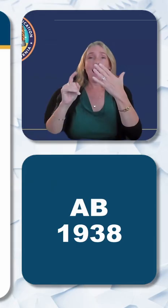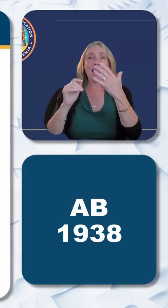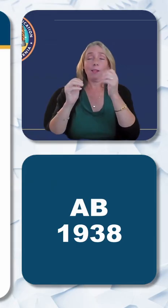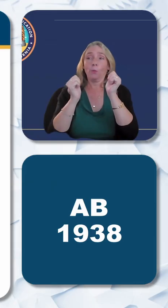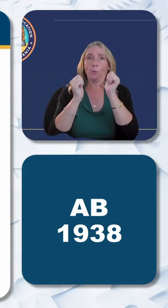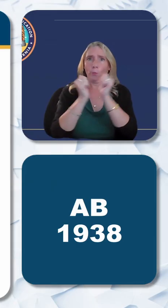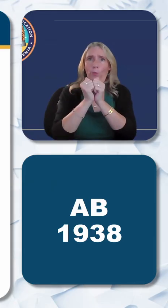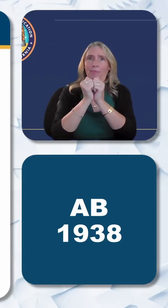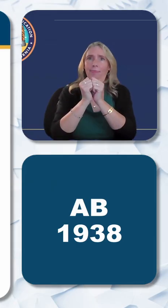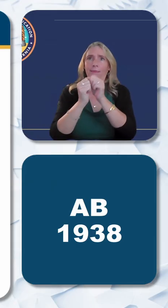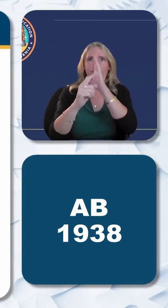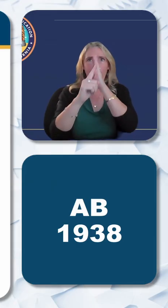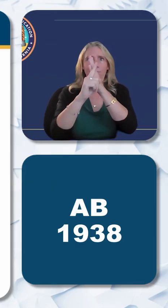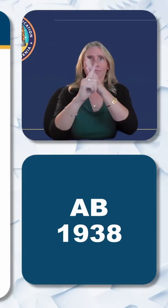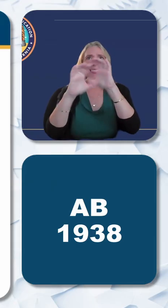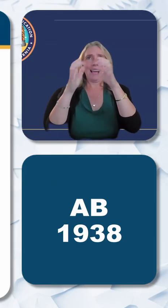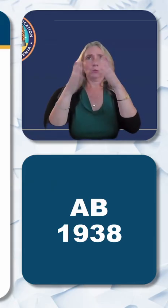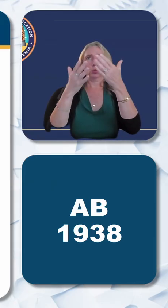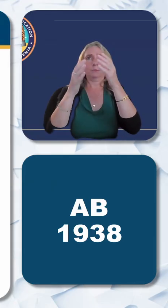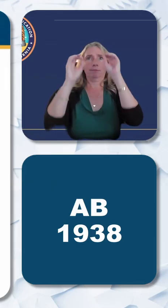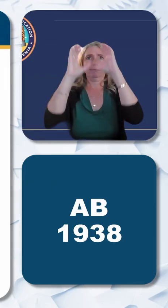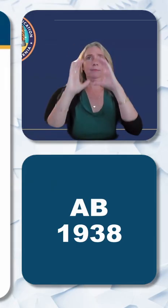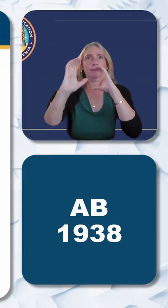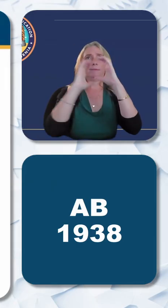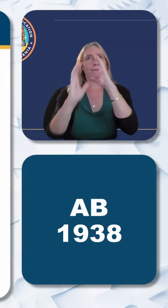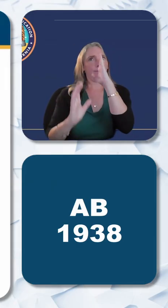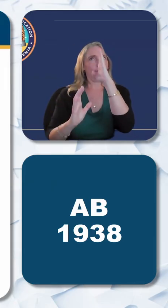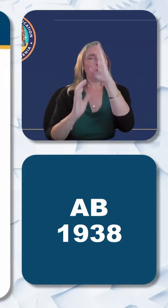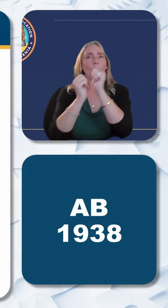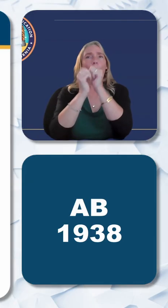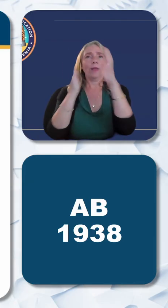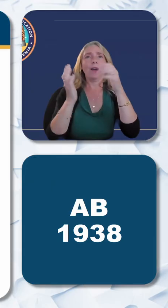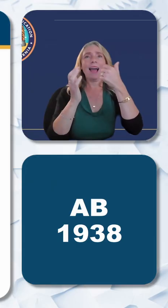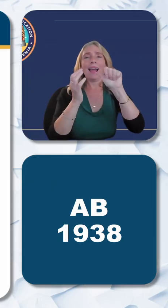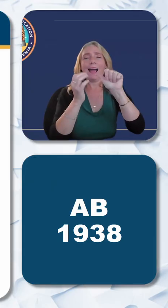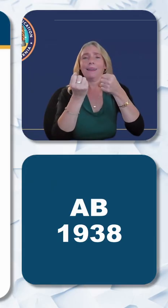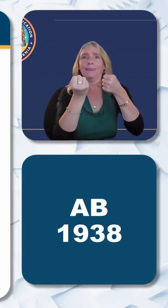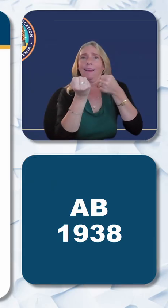Students are successful when they have direct communication with